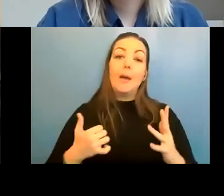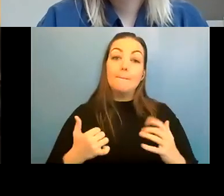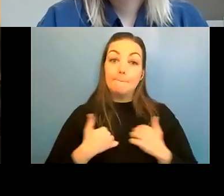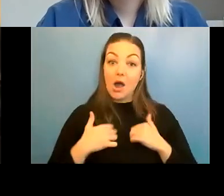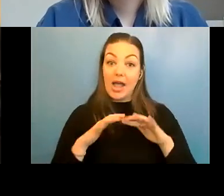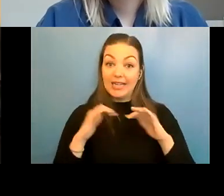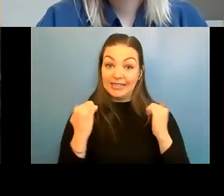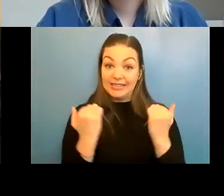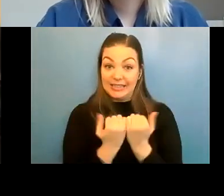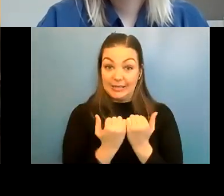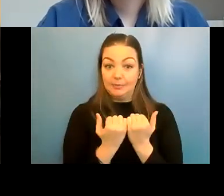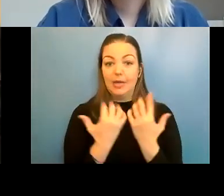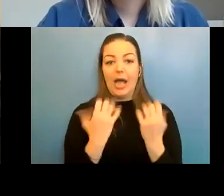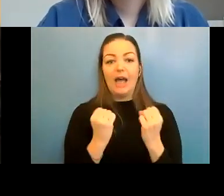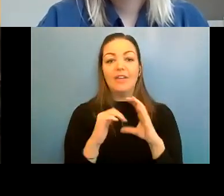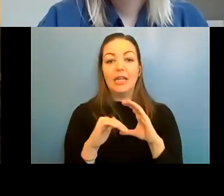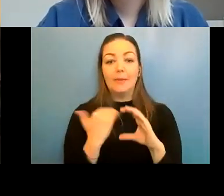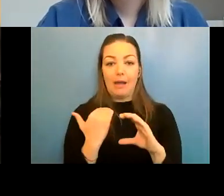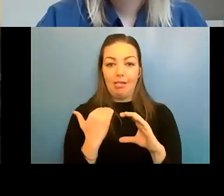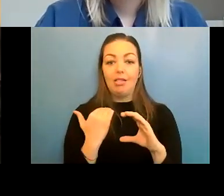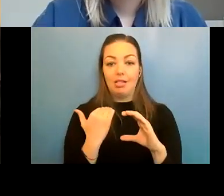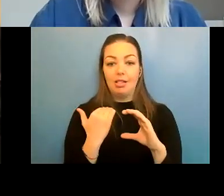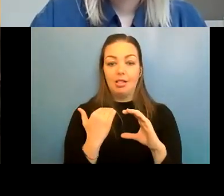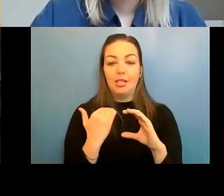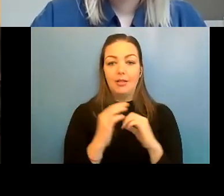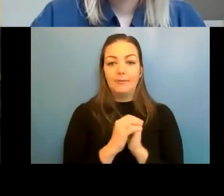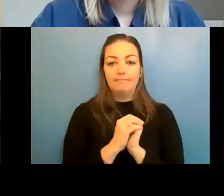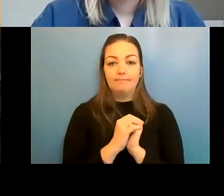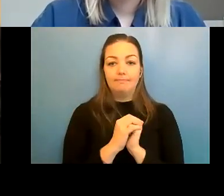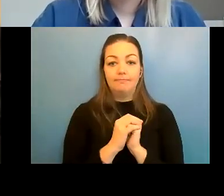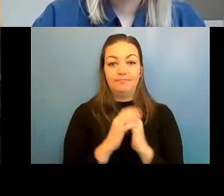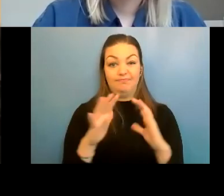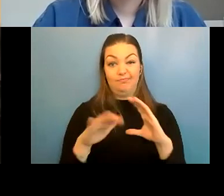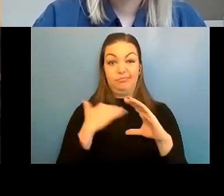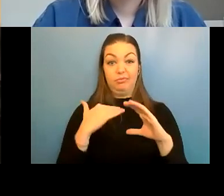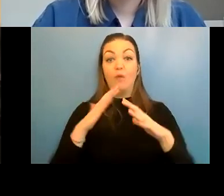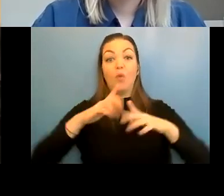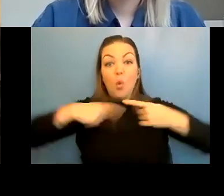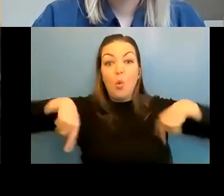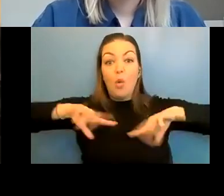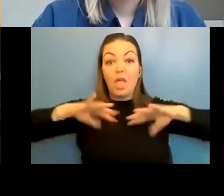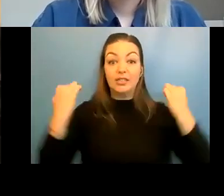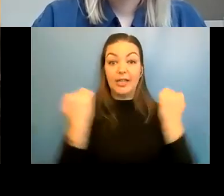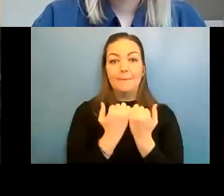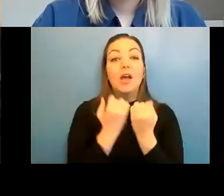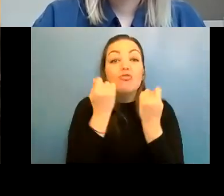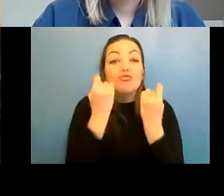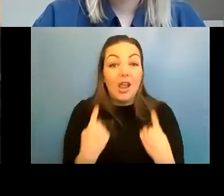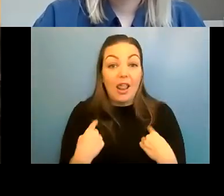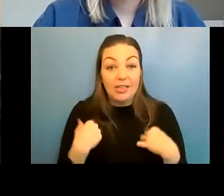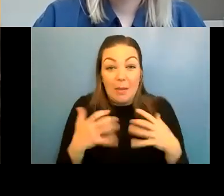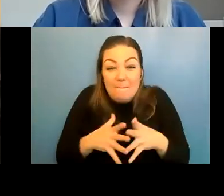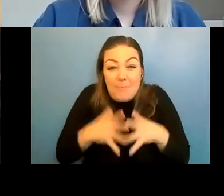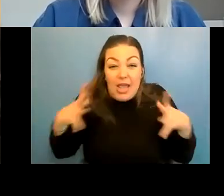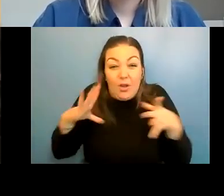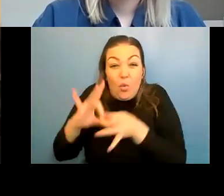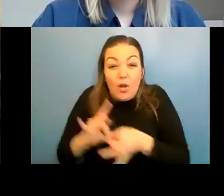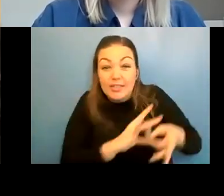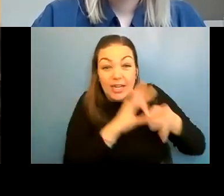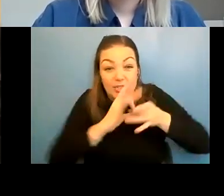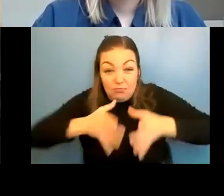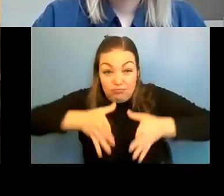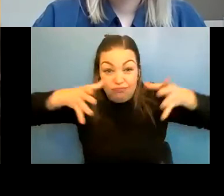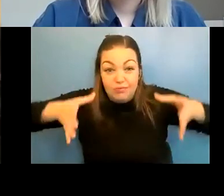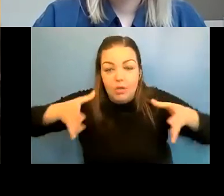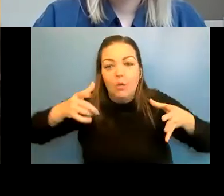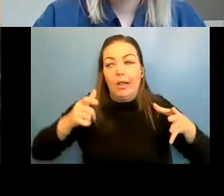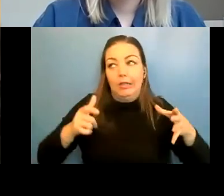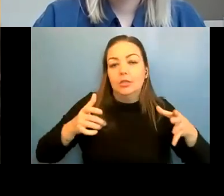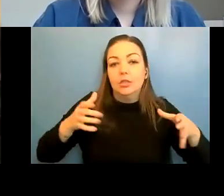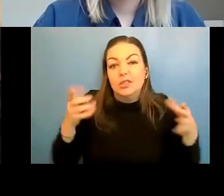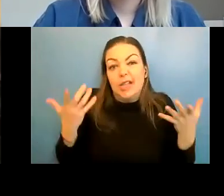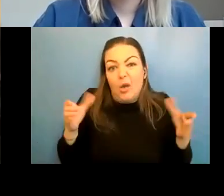Yeah, I would add as well, we do, as our team, have an e-mail address that goes to all of us, I think one of the things we're quite aware of, which we are working on, is we